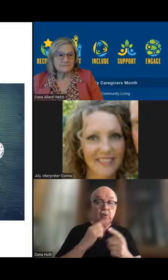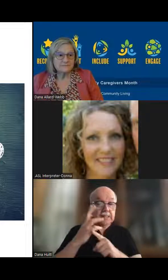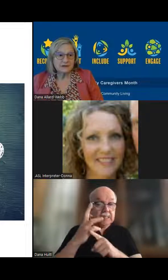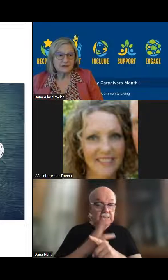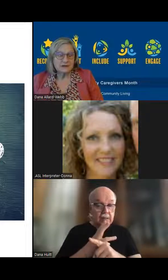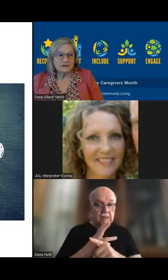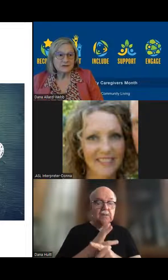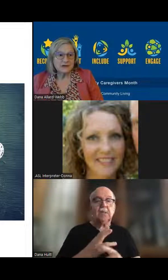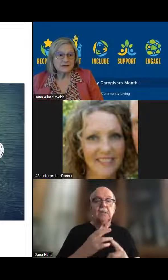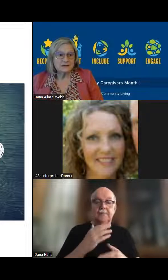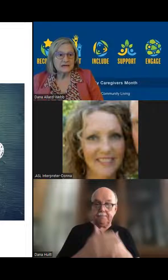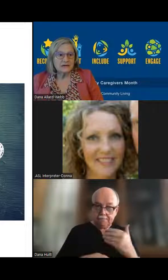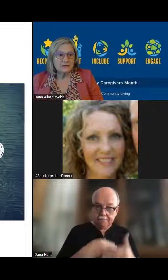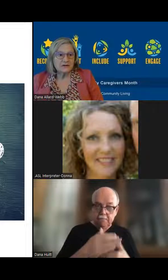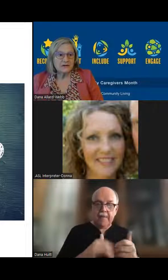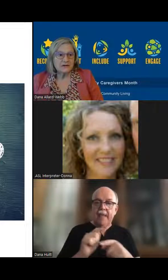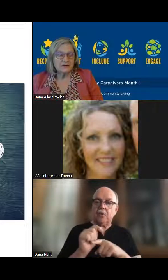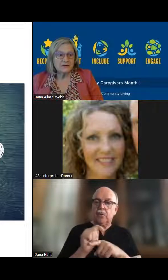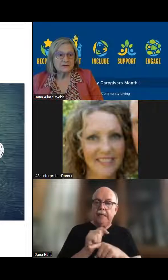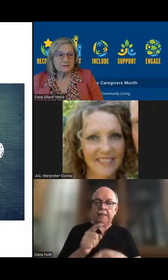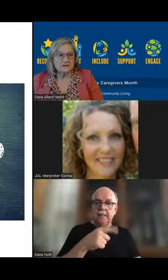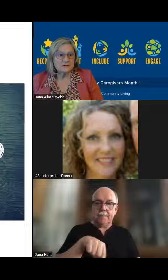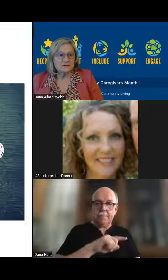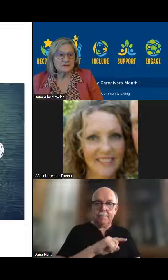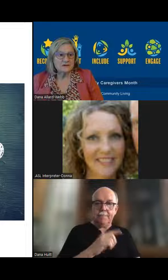in an assisted living facility where there's a lot of people that they care for